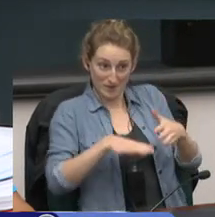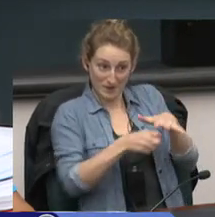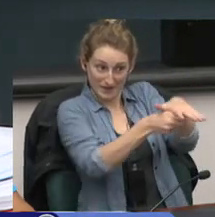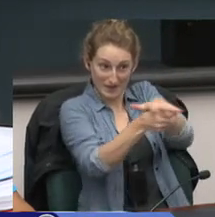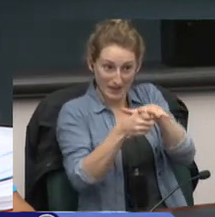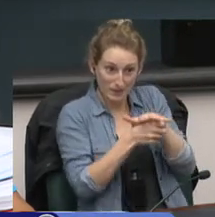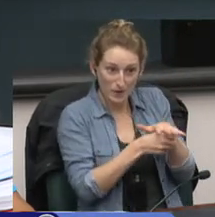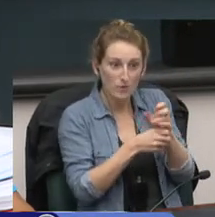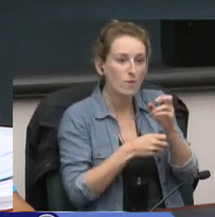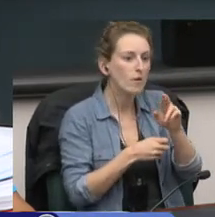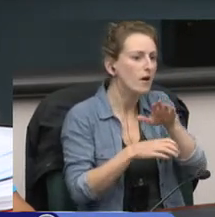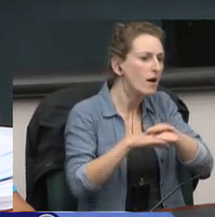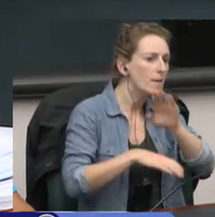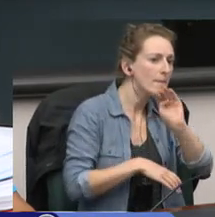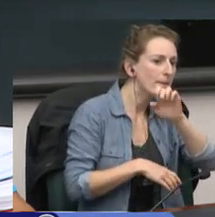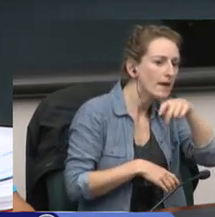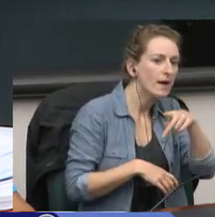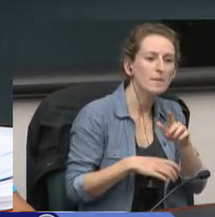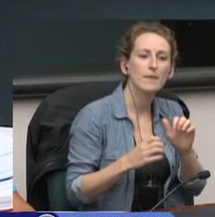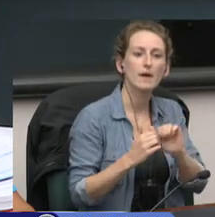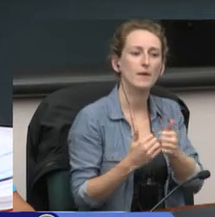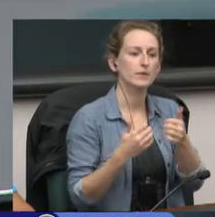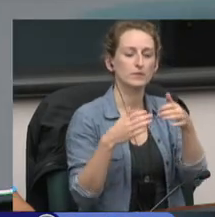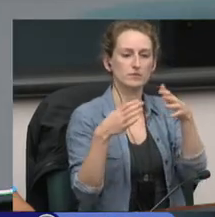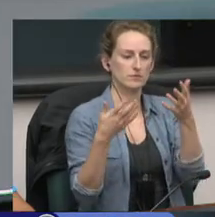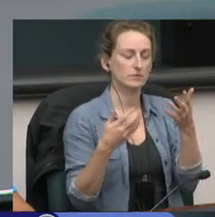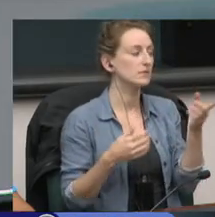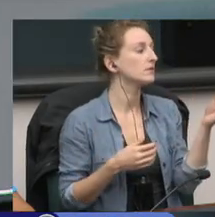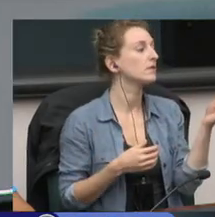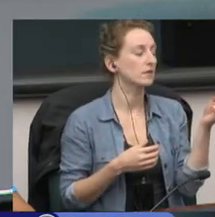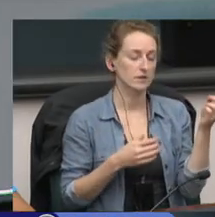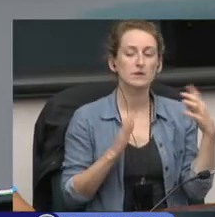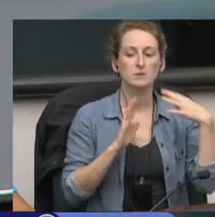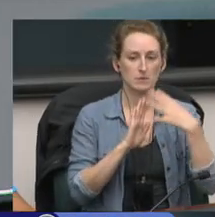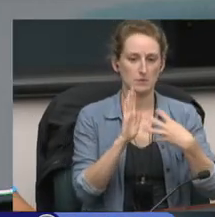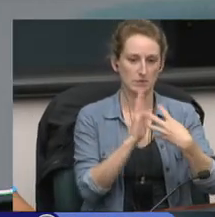mapped i we have a spreadsheet and it was based on